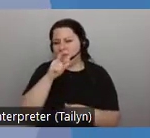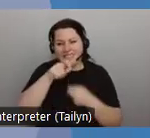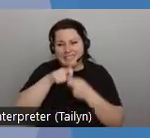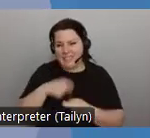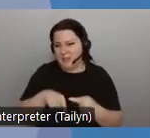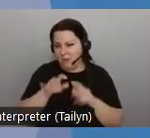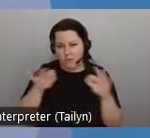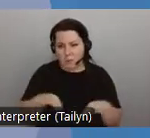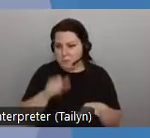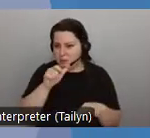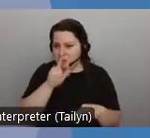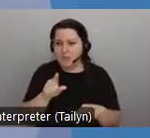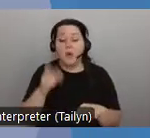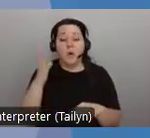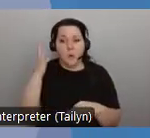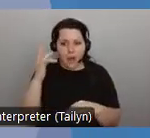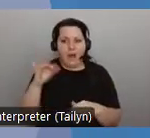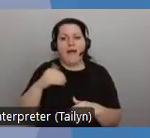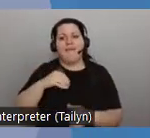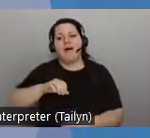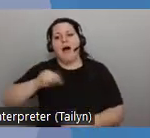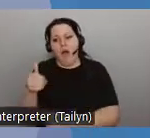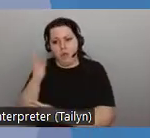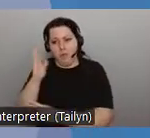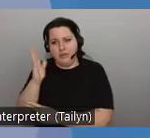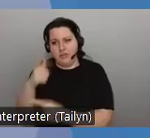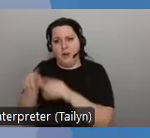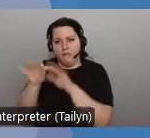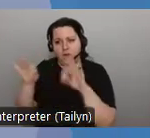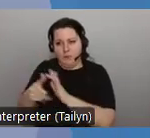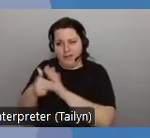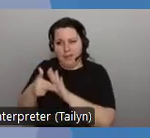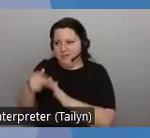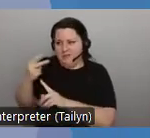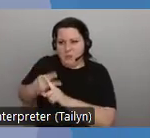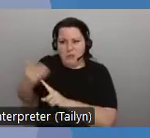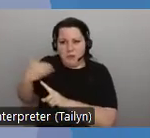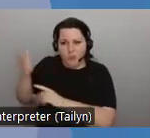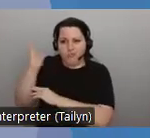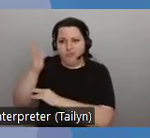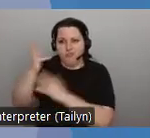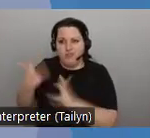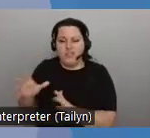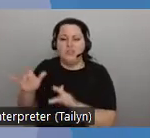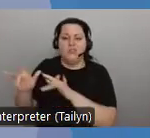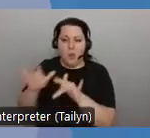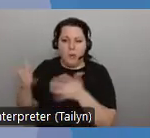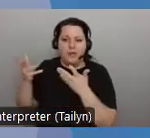in order to communicate information to users on how to complete that form. I won't go into too much detail on forms because we do an entire presentation on